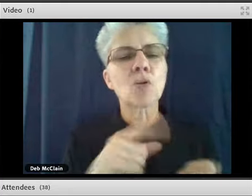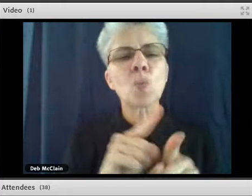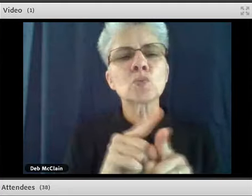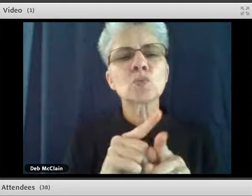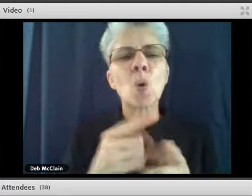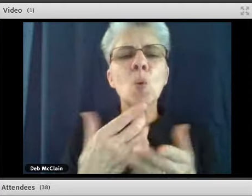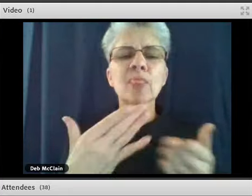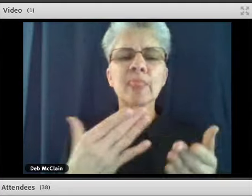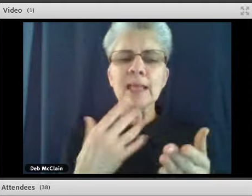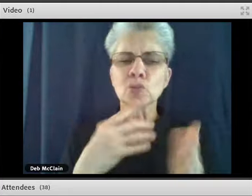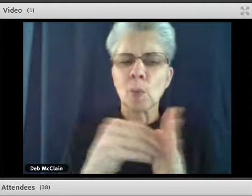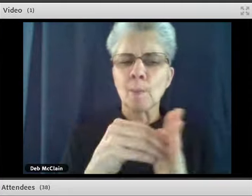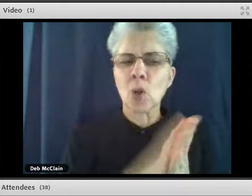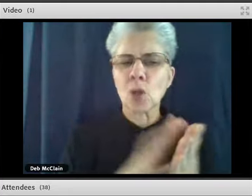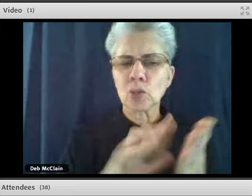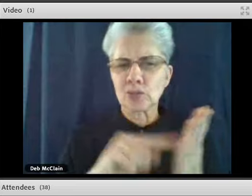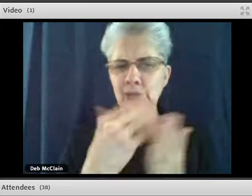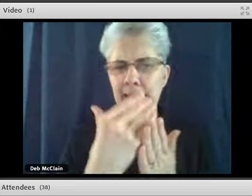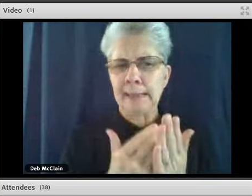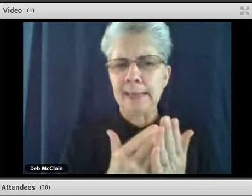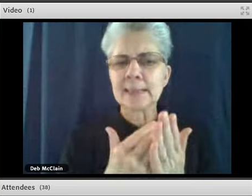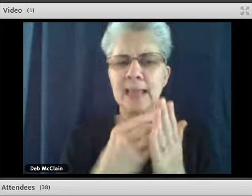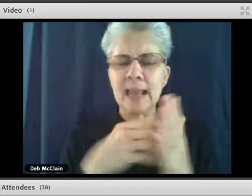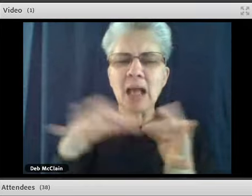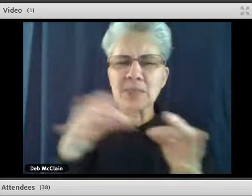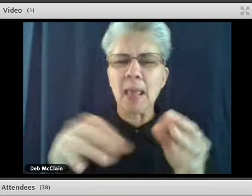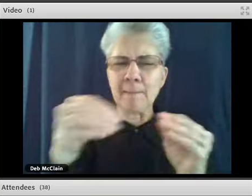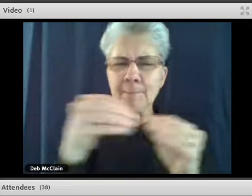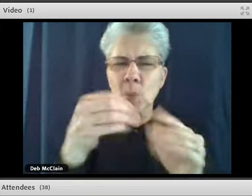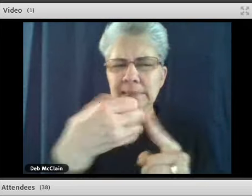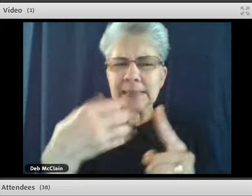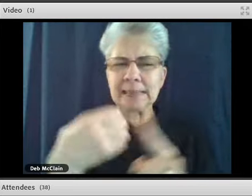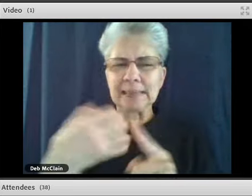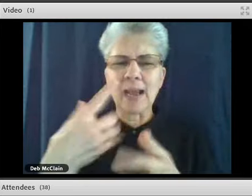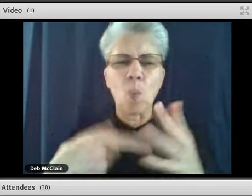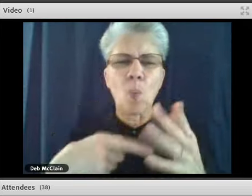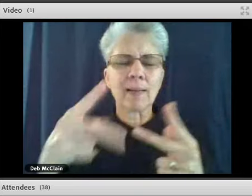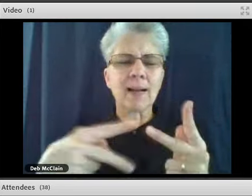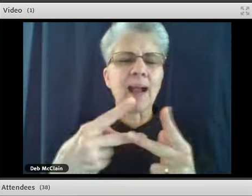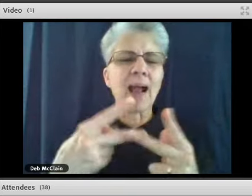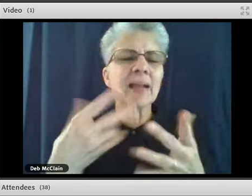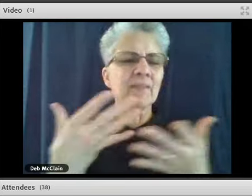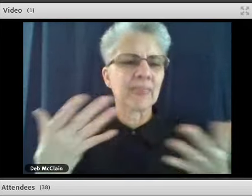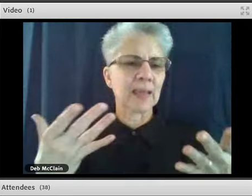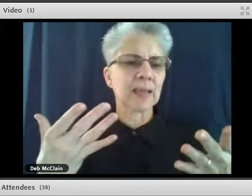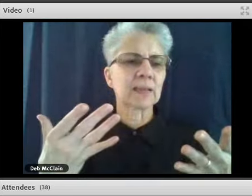and also things to put on your checklist. And I'm going to go through this in a little bit more detail. Like what kind of things what kind of things